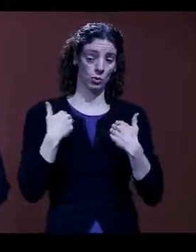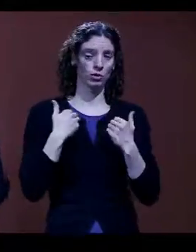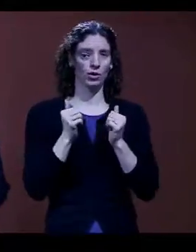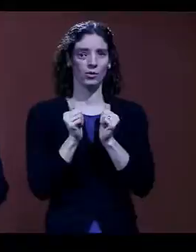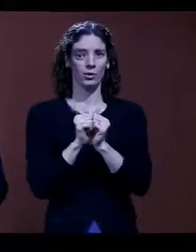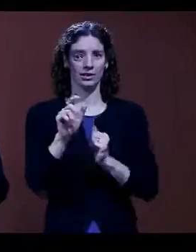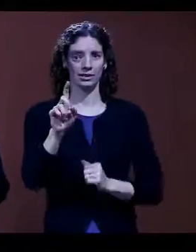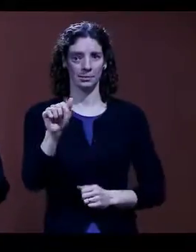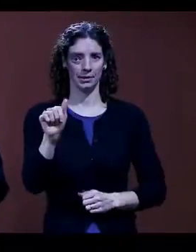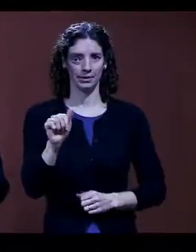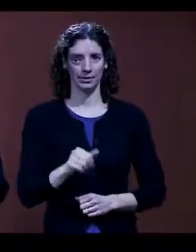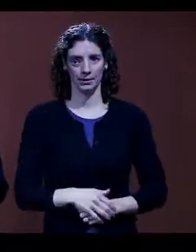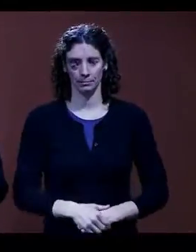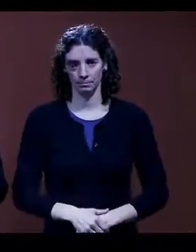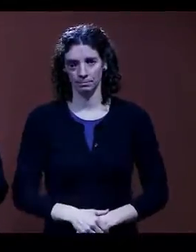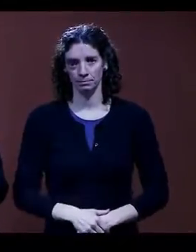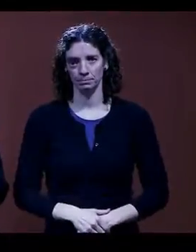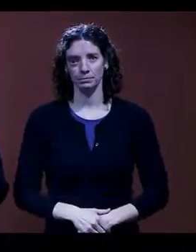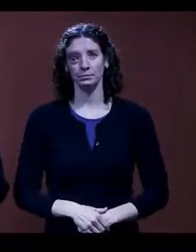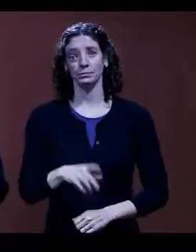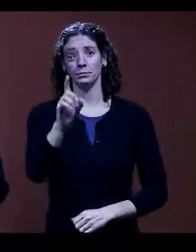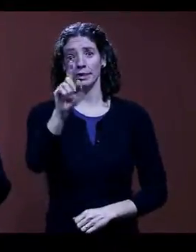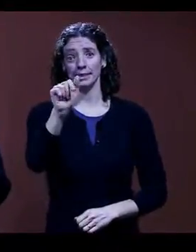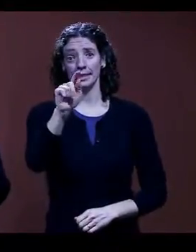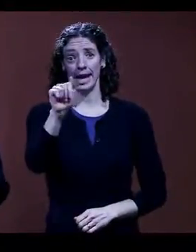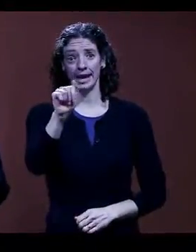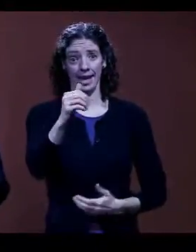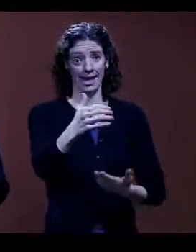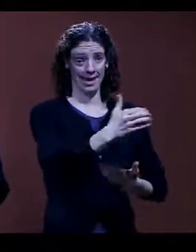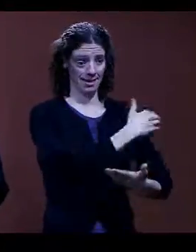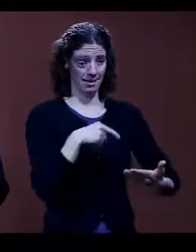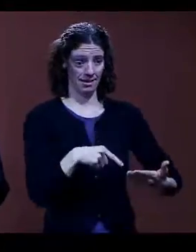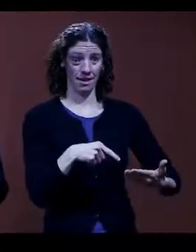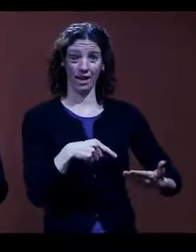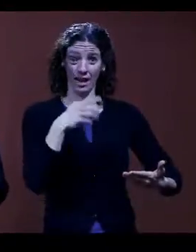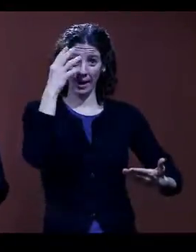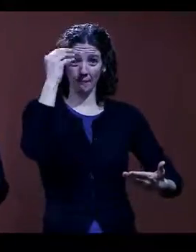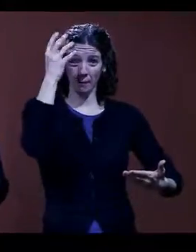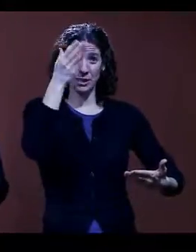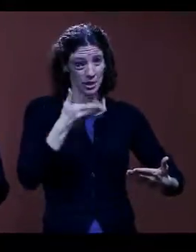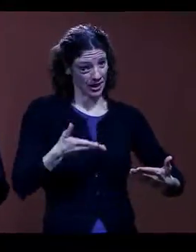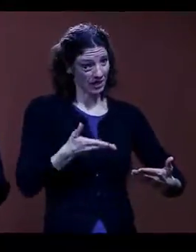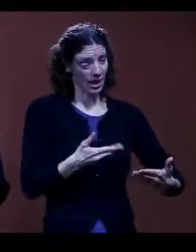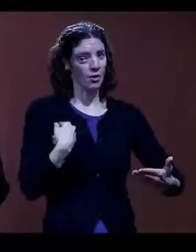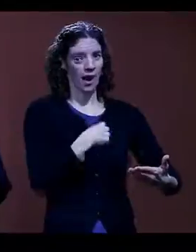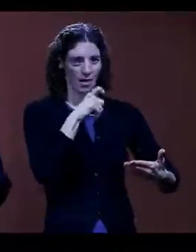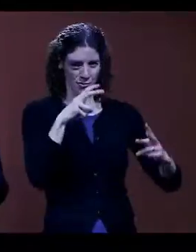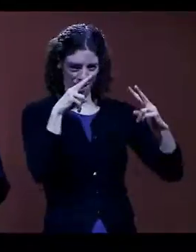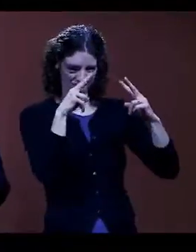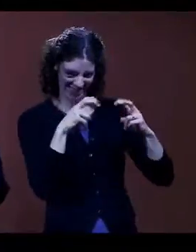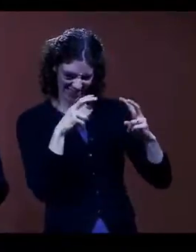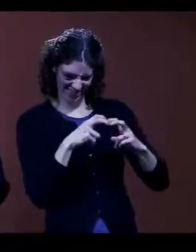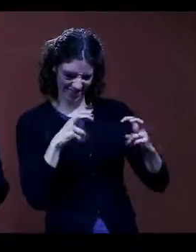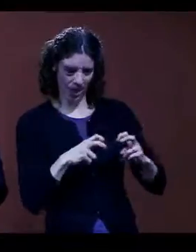So data really leads to information. It has to be organized in a meaningful way in order to generate that information.